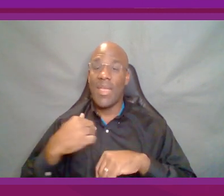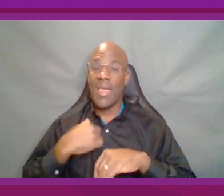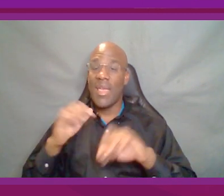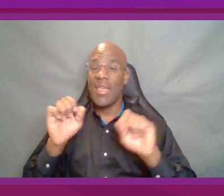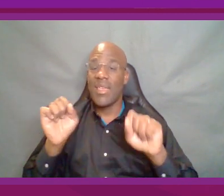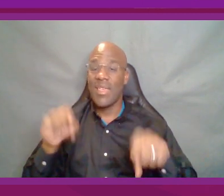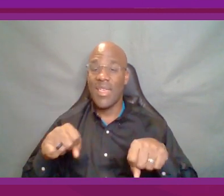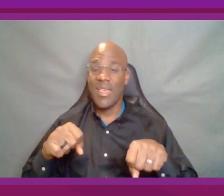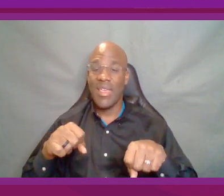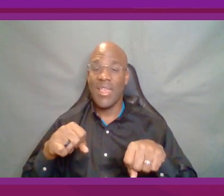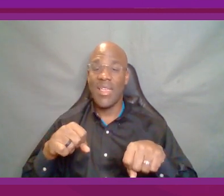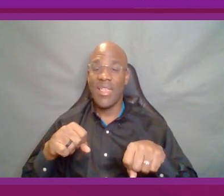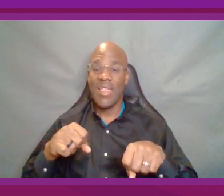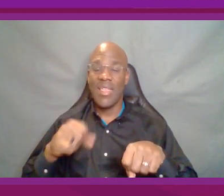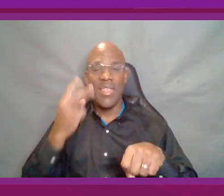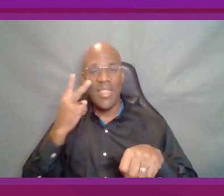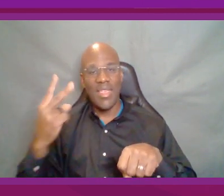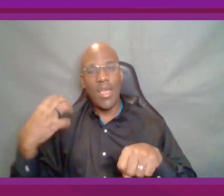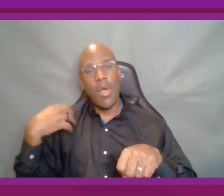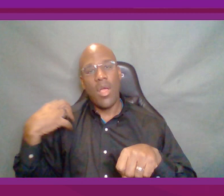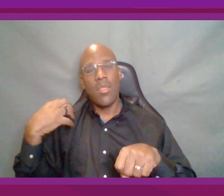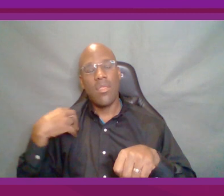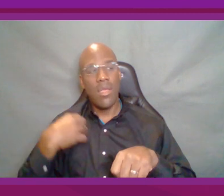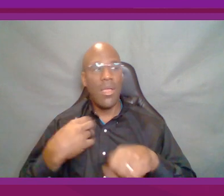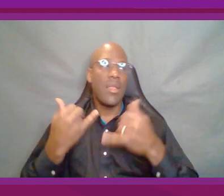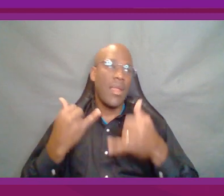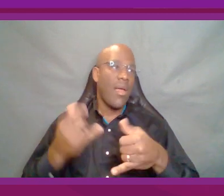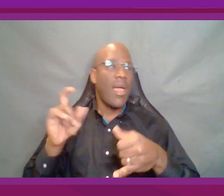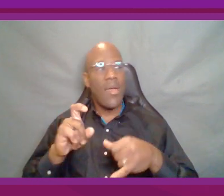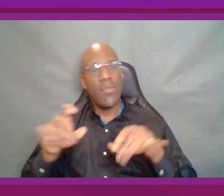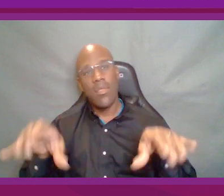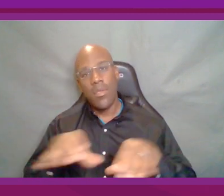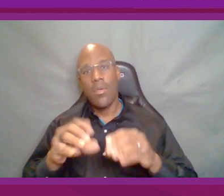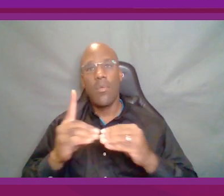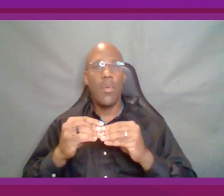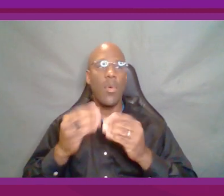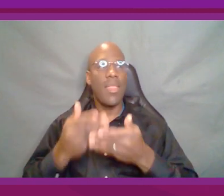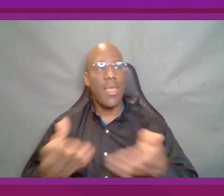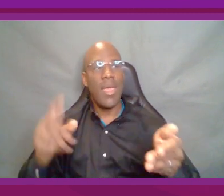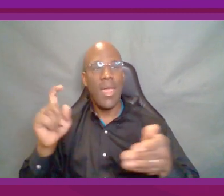oh now I gotta do one more thing, I gotta look at it through